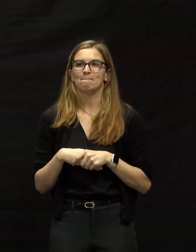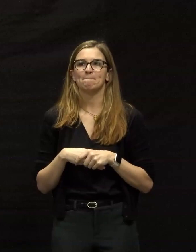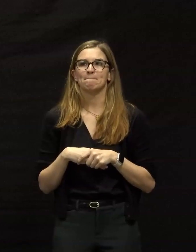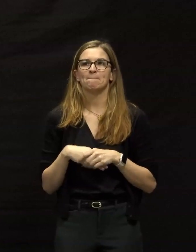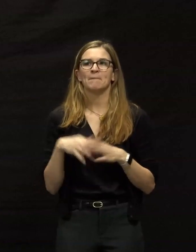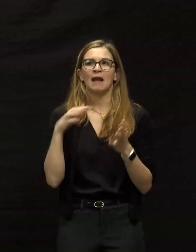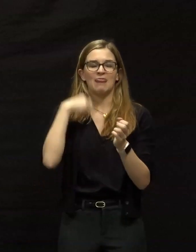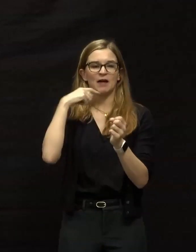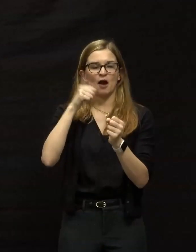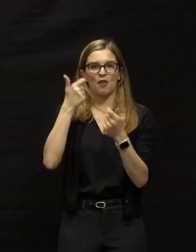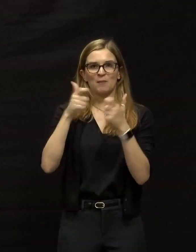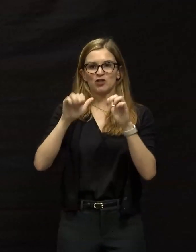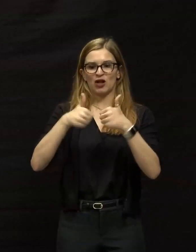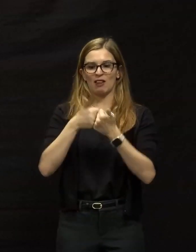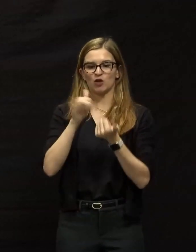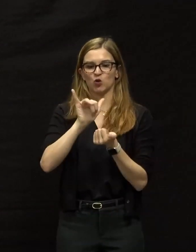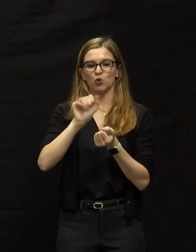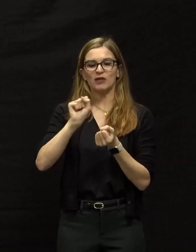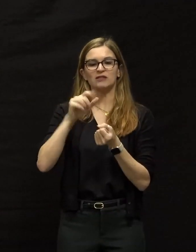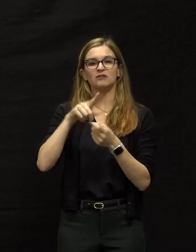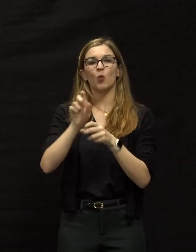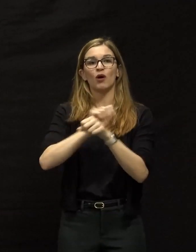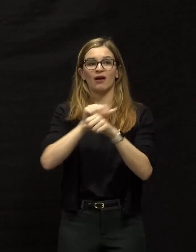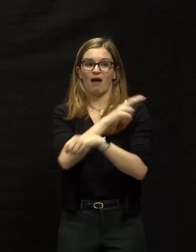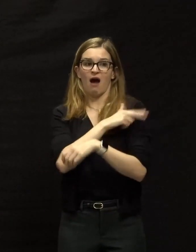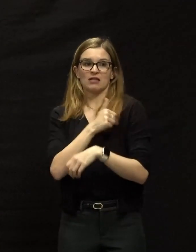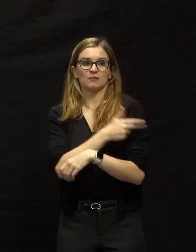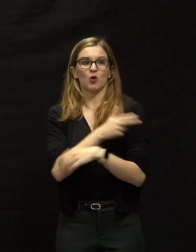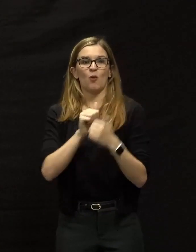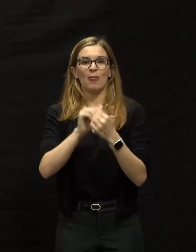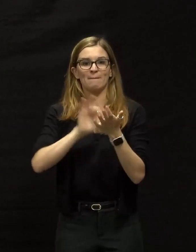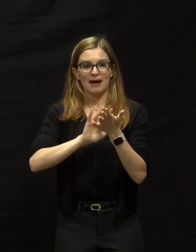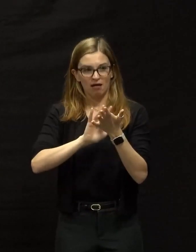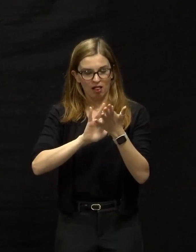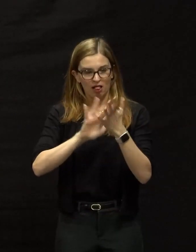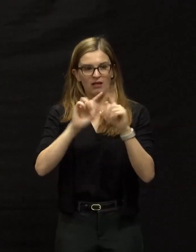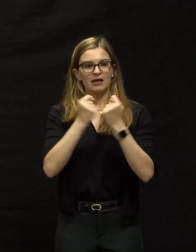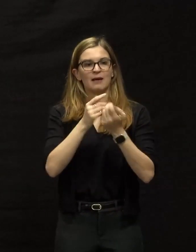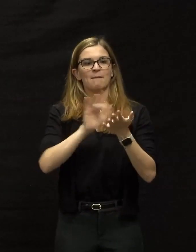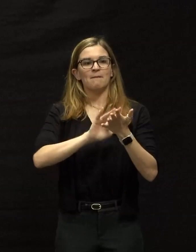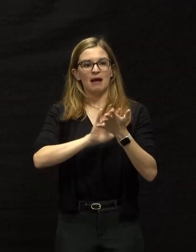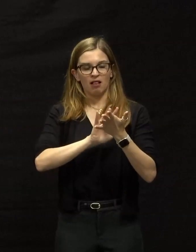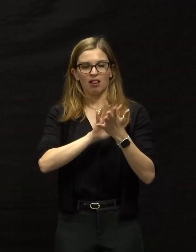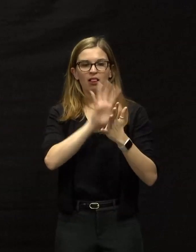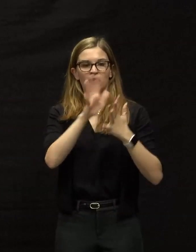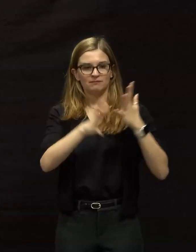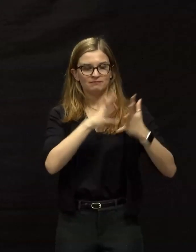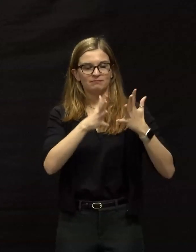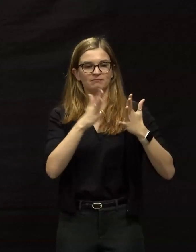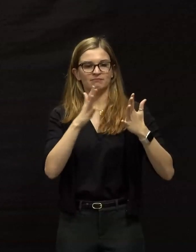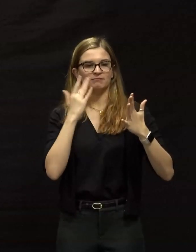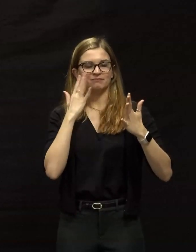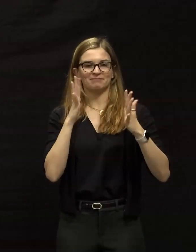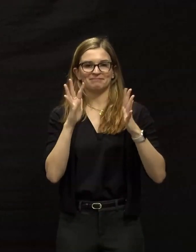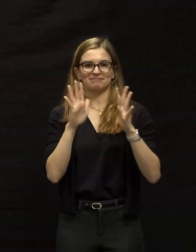So this is a real challenge. I think the other big challenge is working in a hospital setting with a medical team.